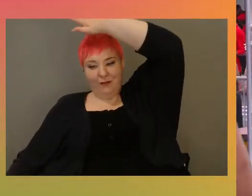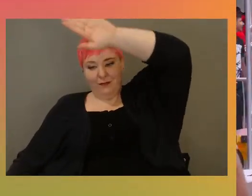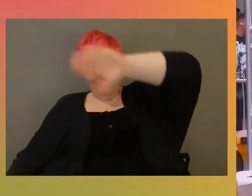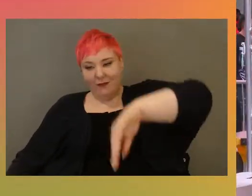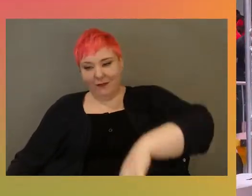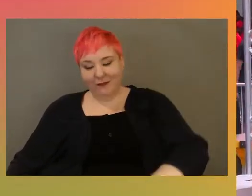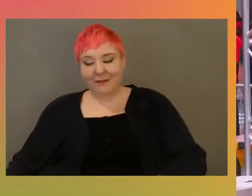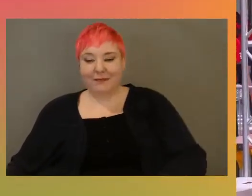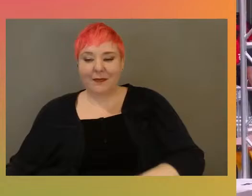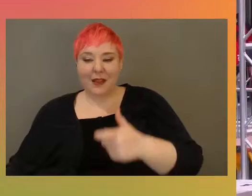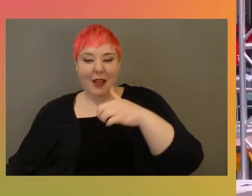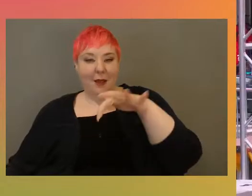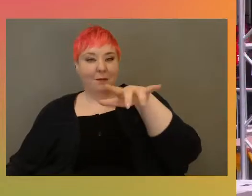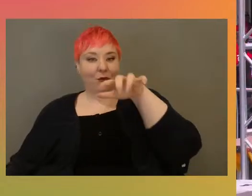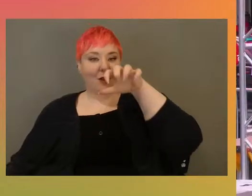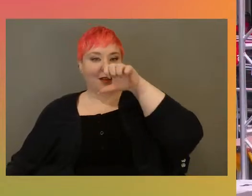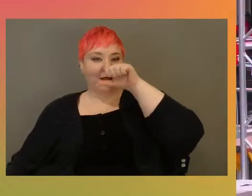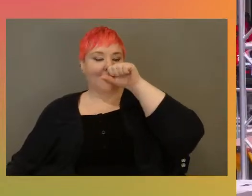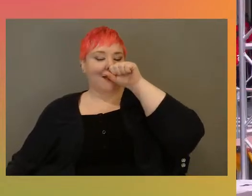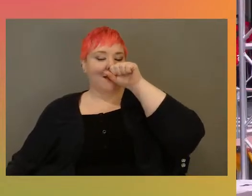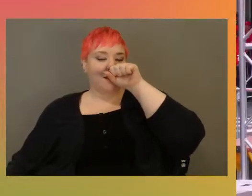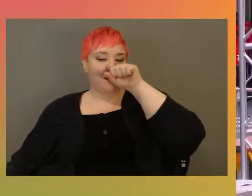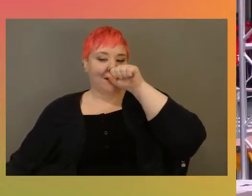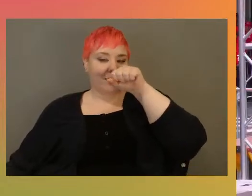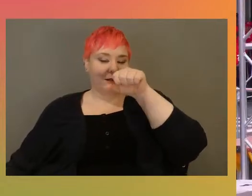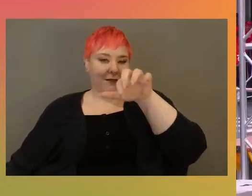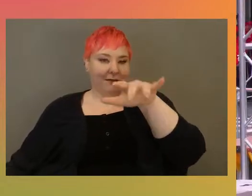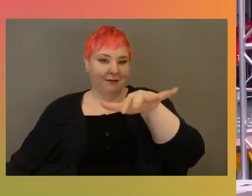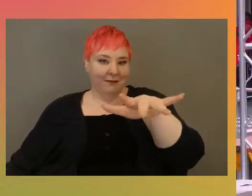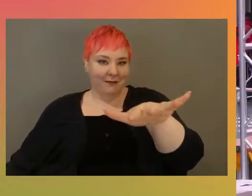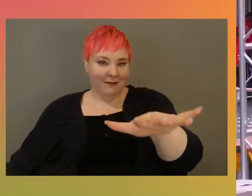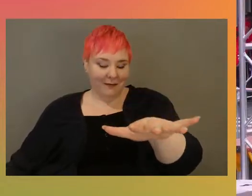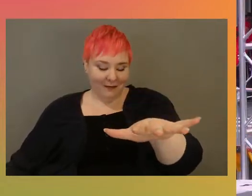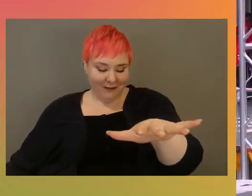WARRIOR TOO. SLIDE YOUR RIGHT ARM DOWN YOUR RIGHT LEG, LEFT ARM UP AND OVERHEAD.